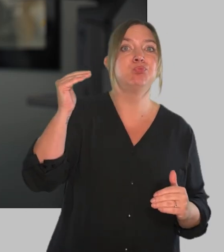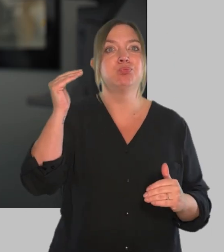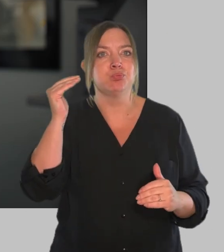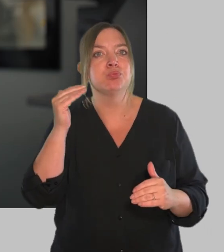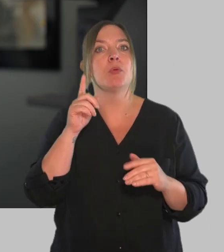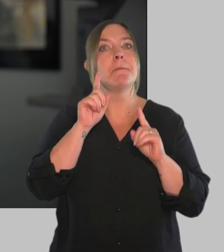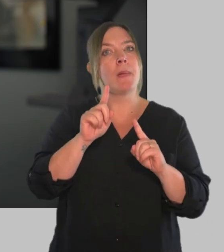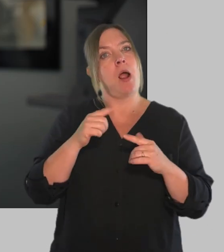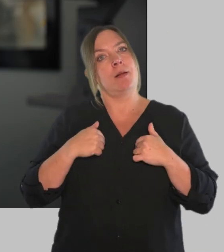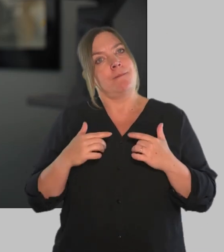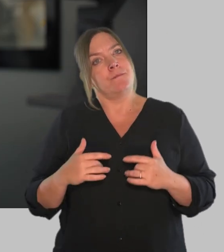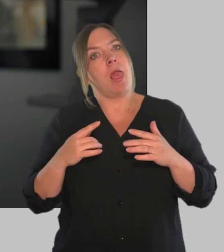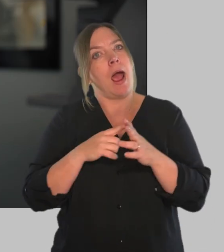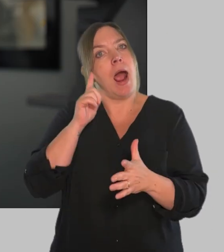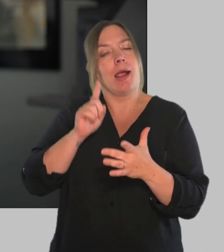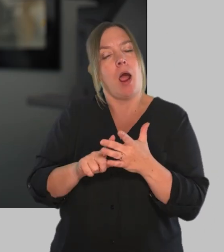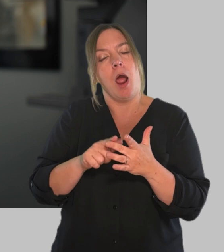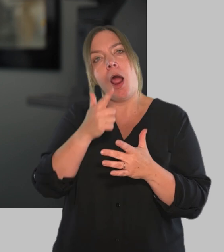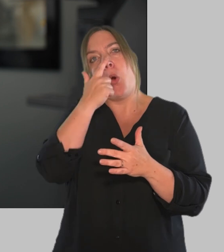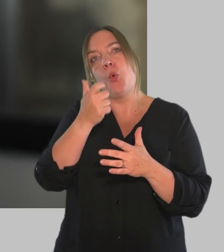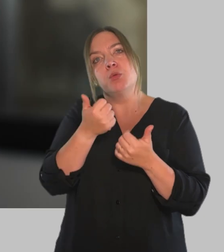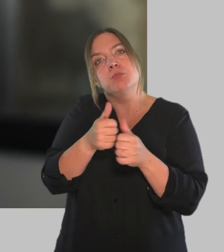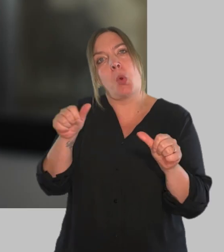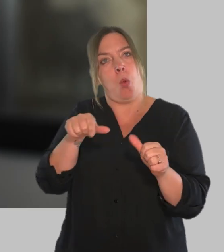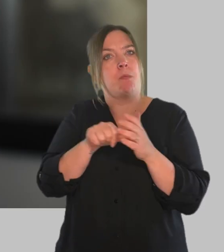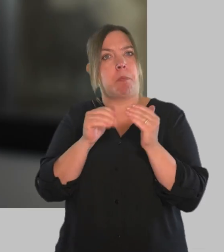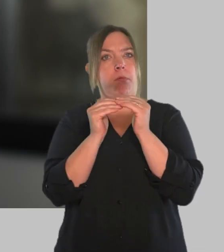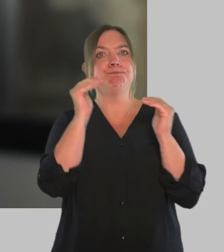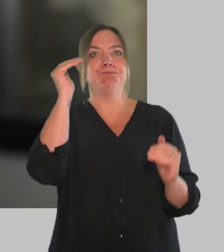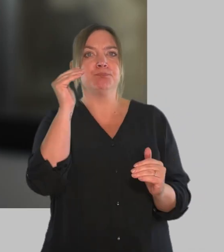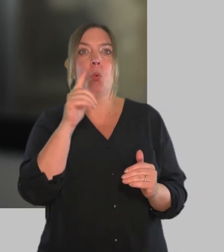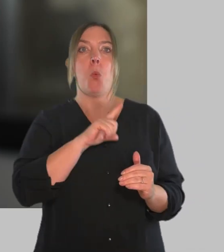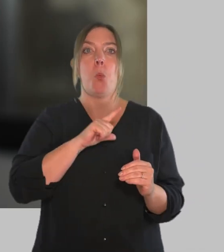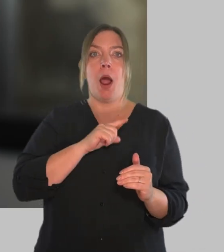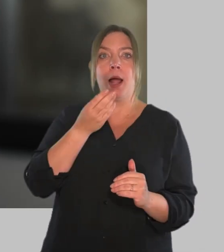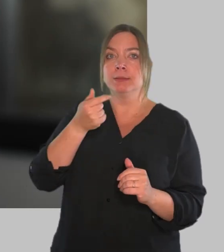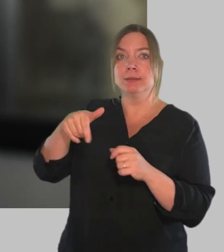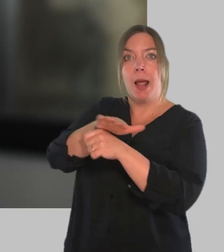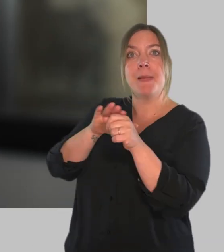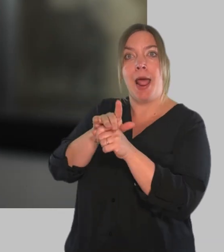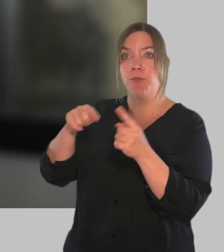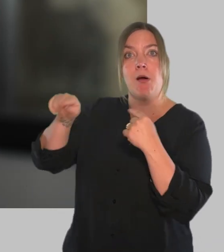And if you have an expert in the room everywhere, then I think you'll see that a lot of leveling up and patients benefiting from